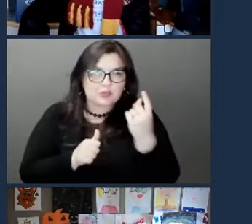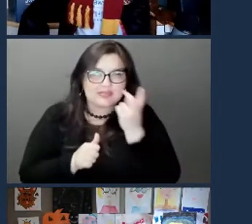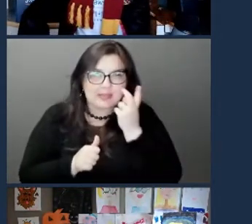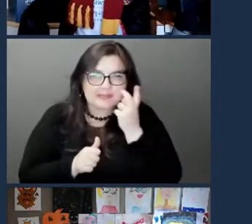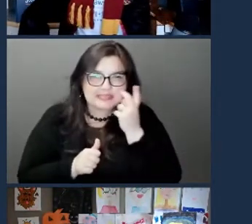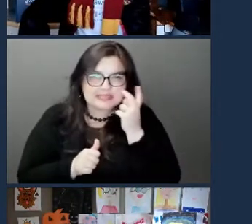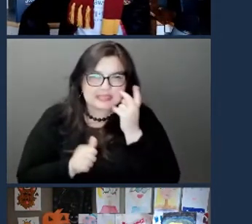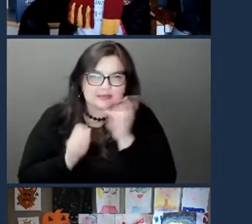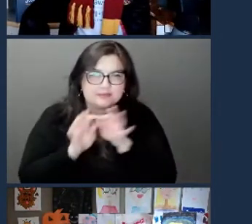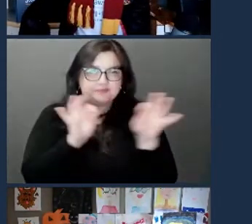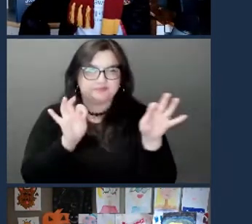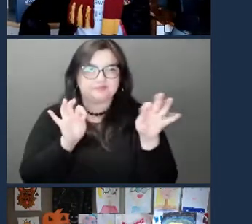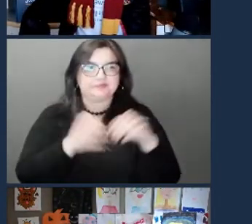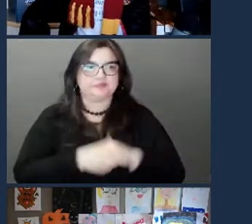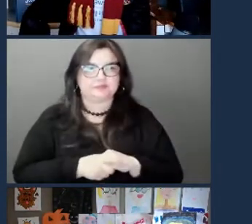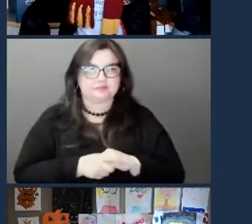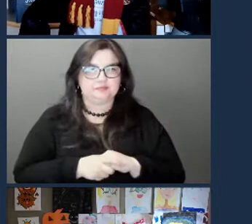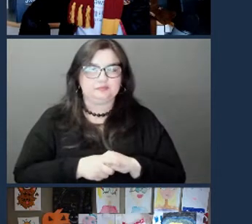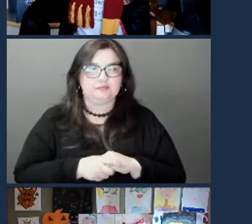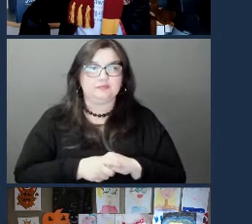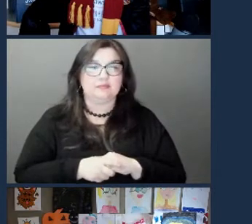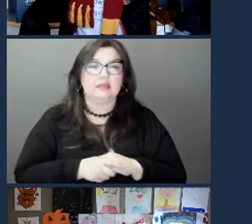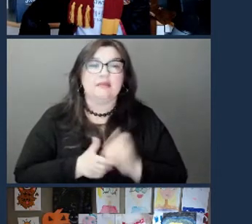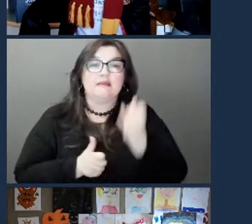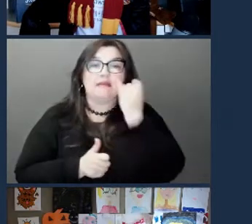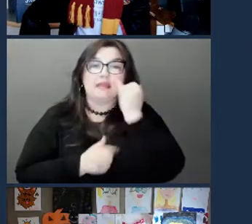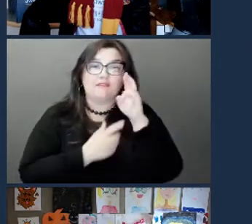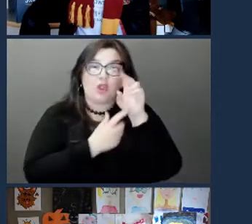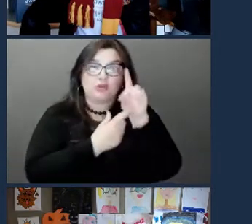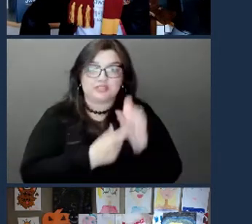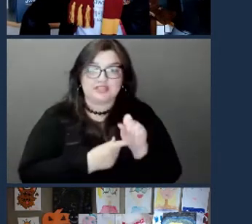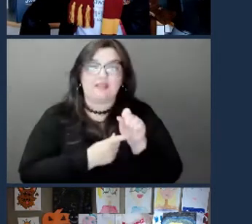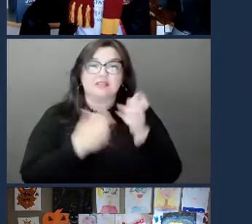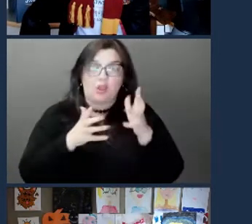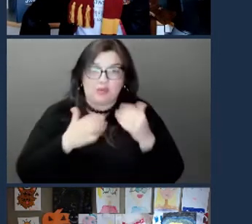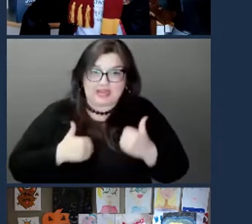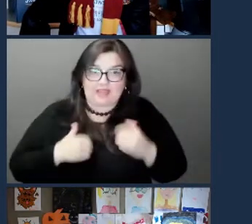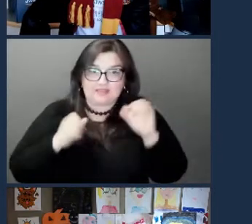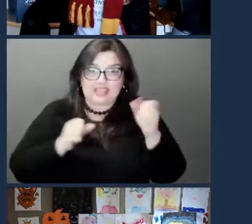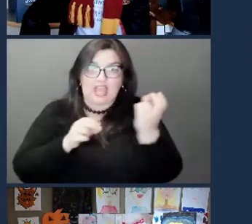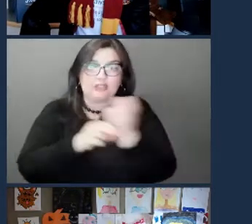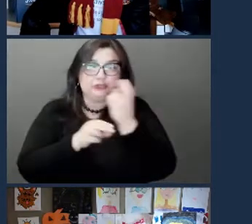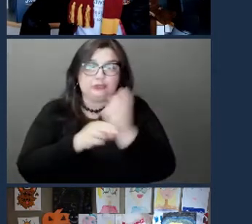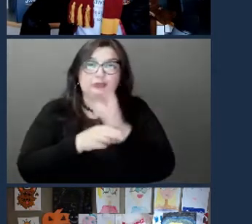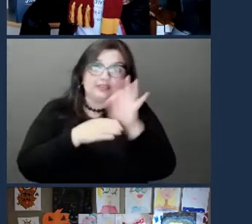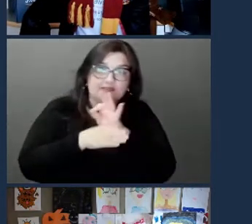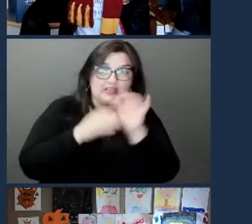"Can an already provisioned RDS have already have be able to use this feature, get access to the underlying host server,